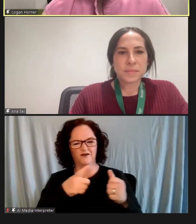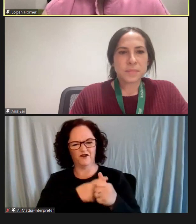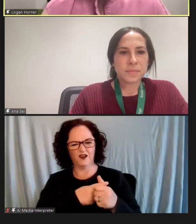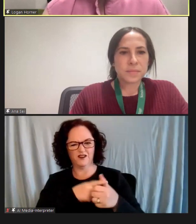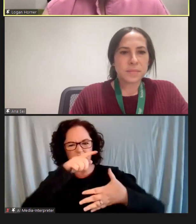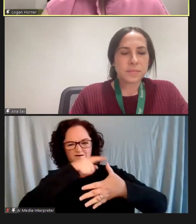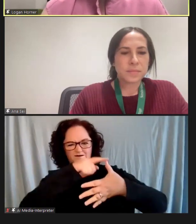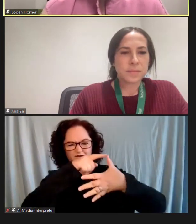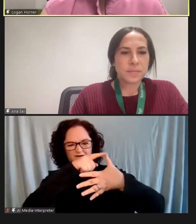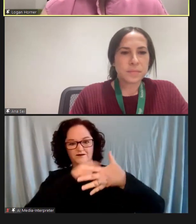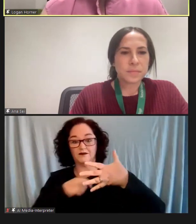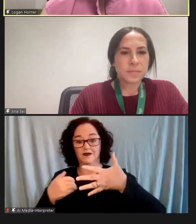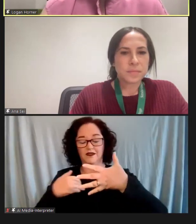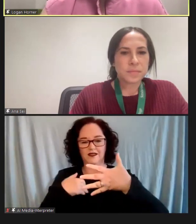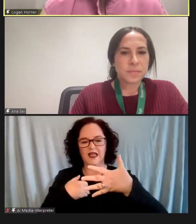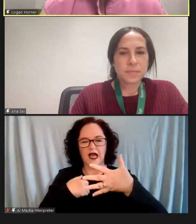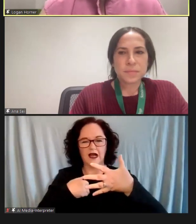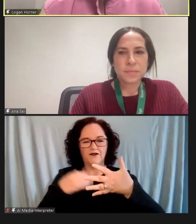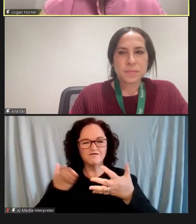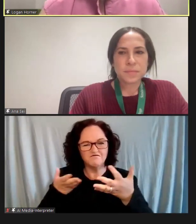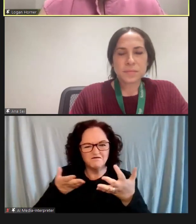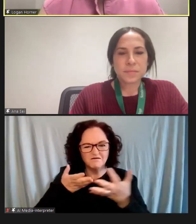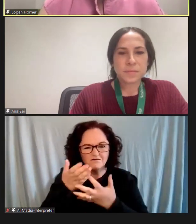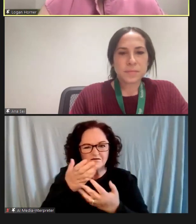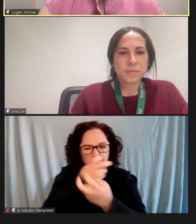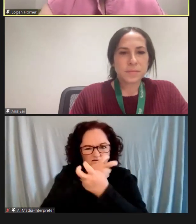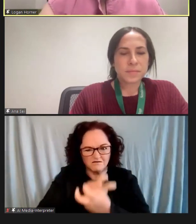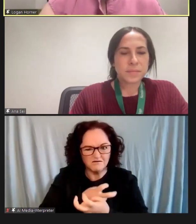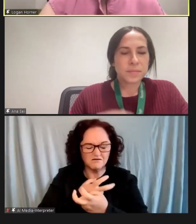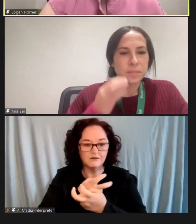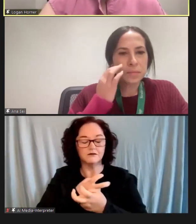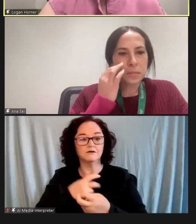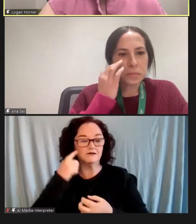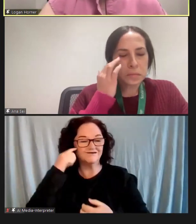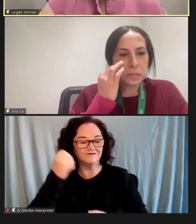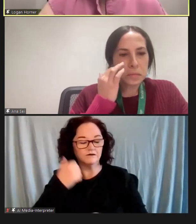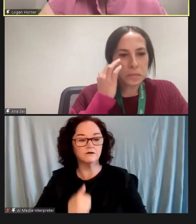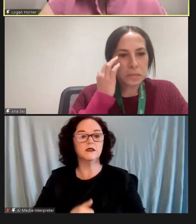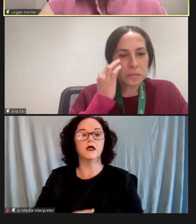conductive hearing loss that is because